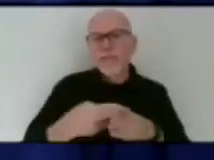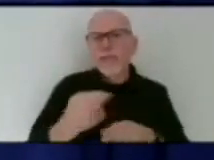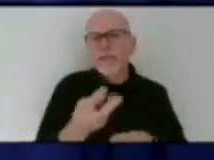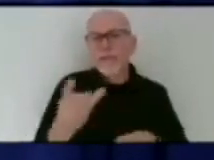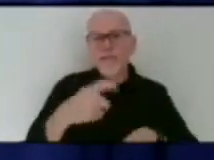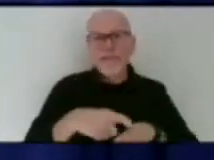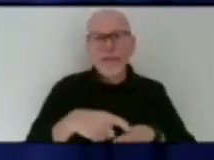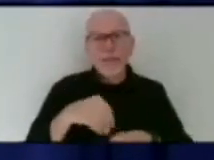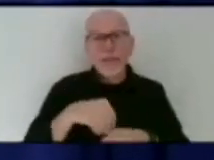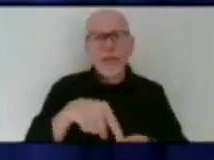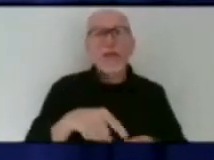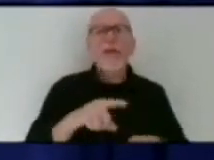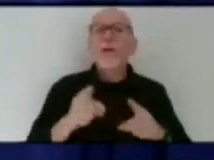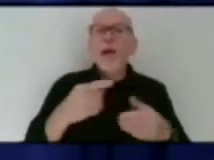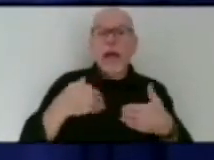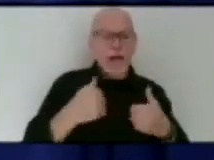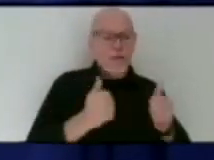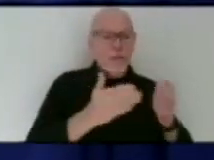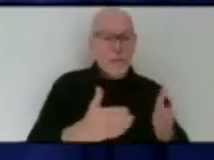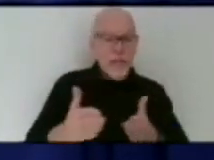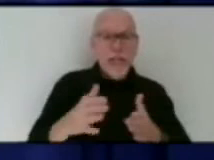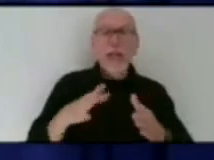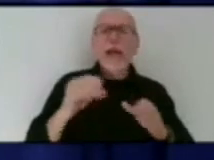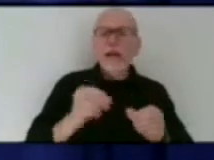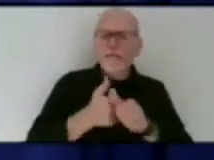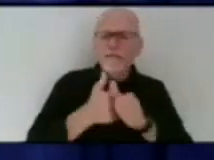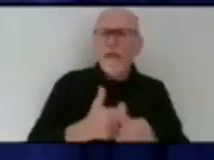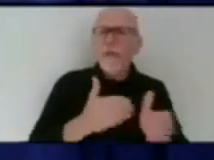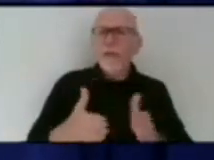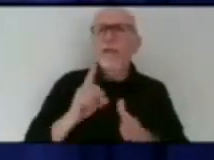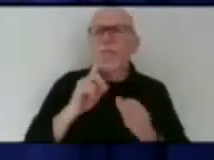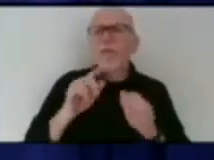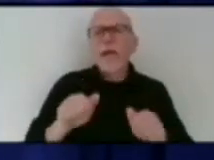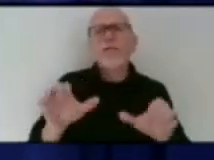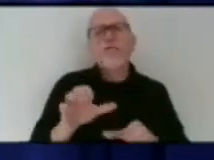execute, have the plan and execute the plan, and it could be done safely. Um,